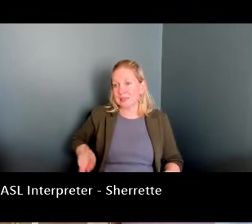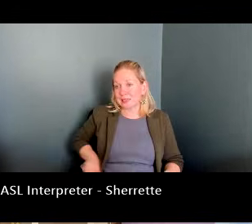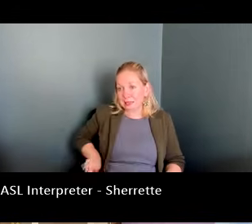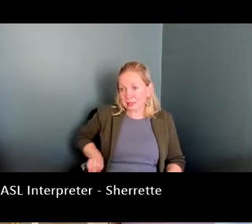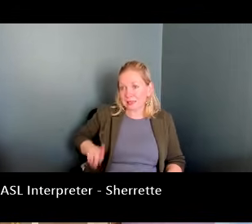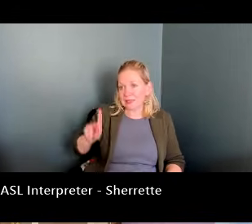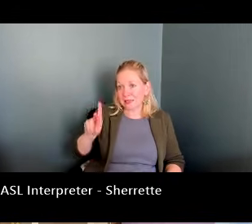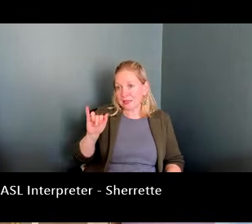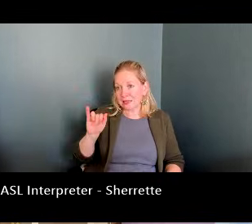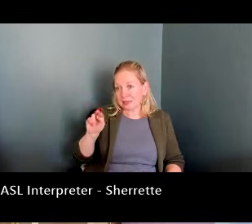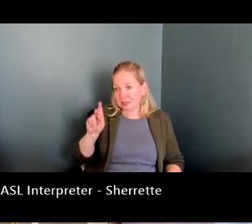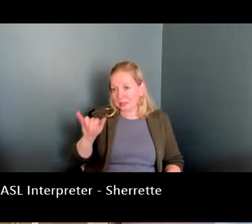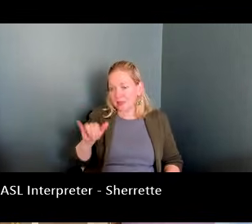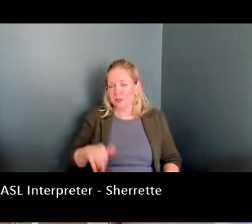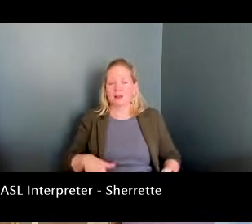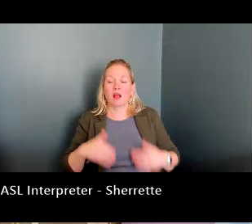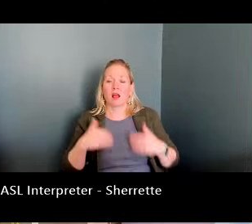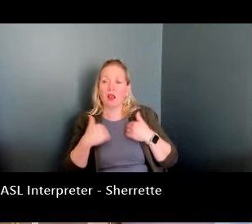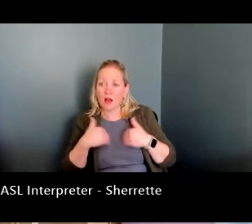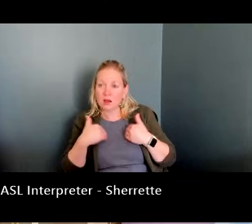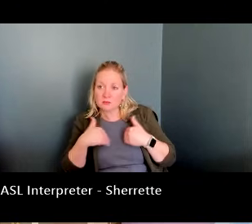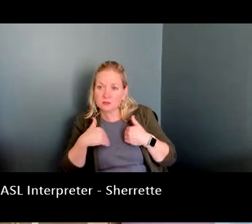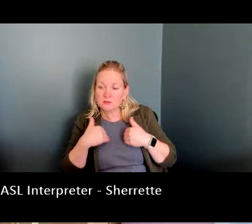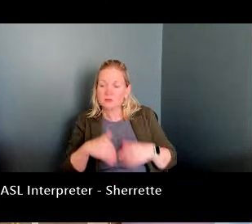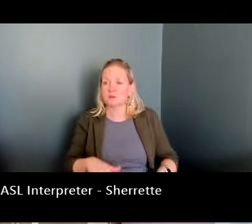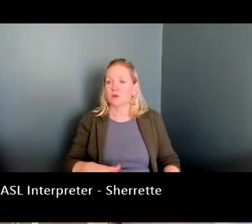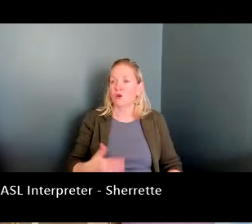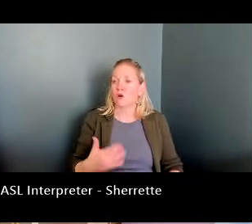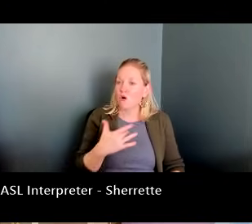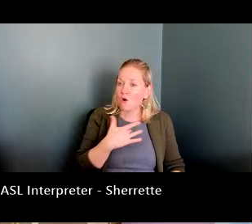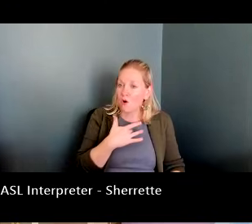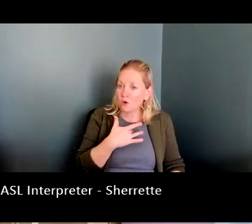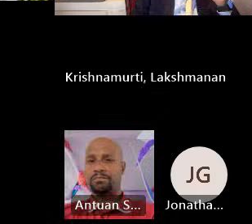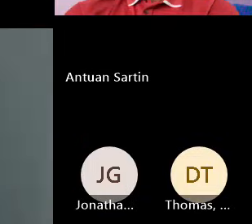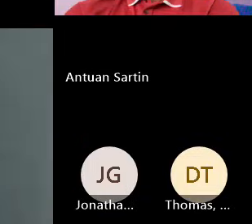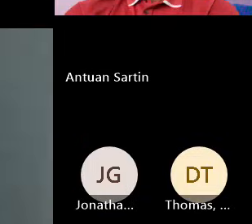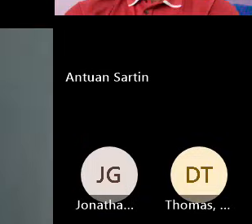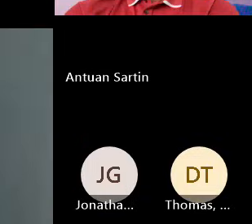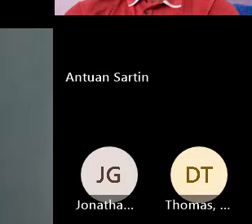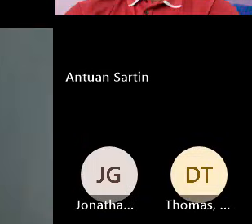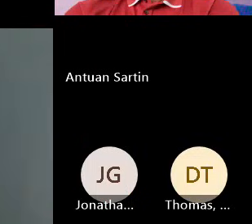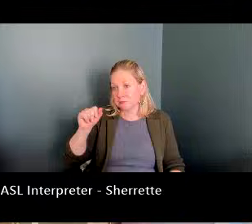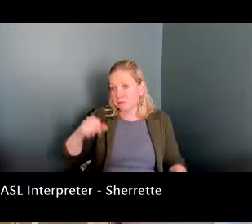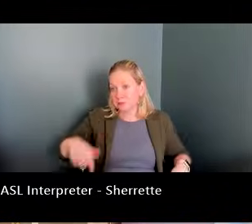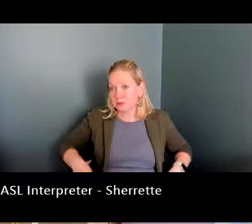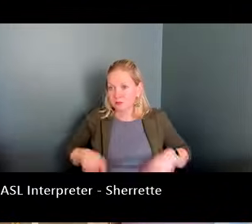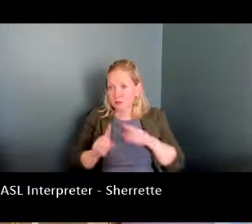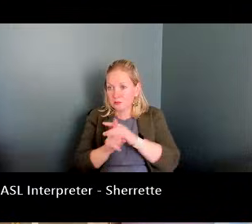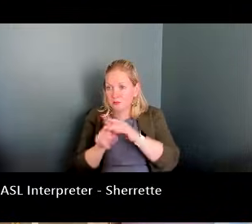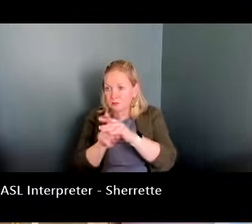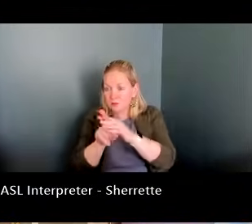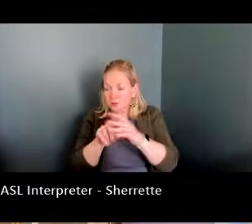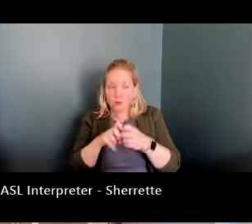their heart problems begin to arise, hip problems begin to arise, eye and ear problems